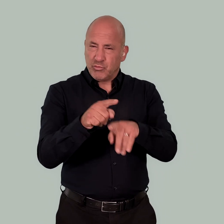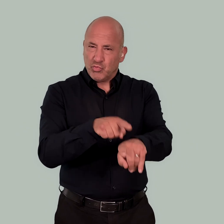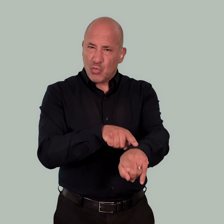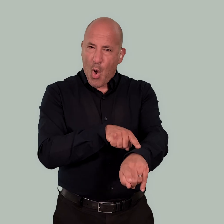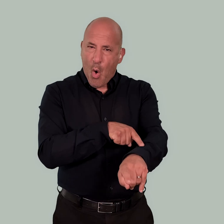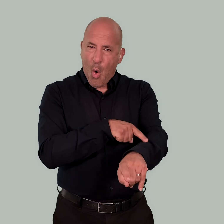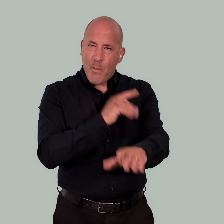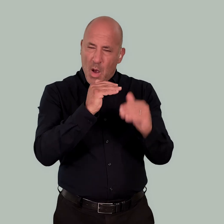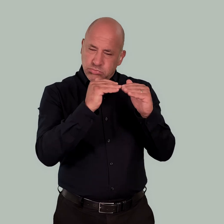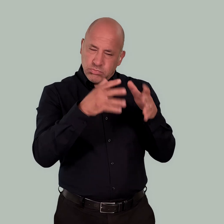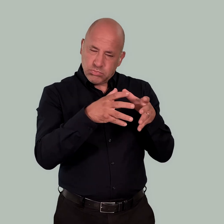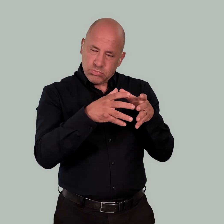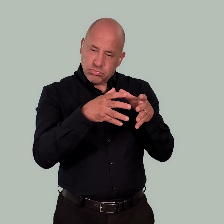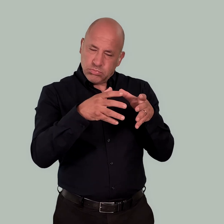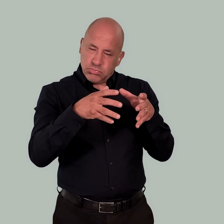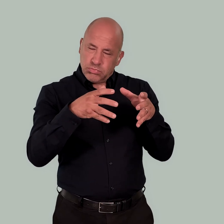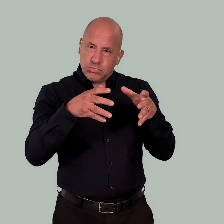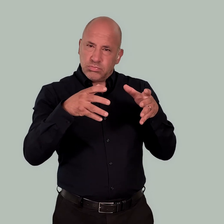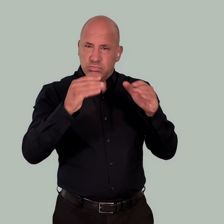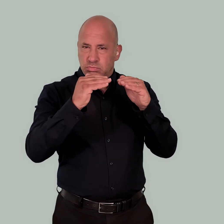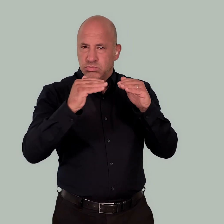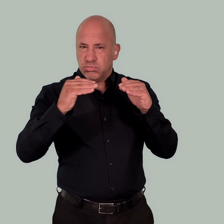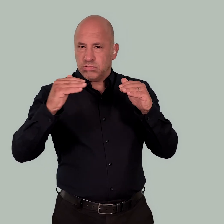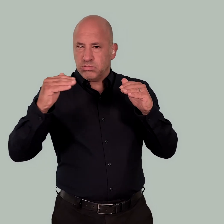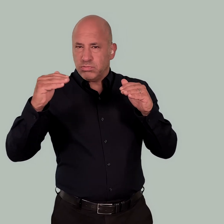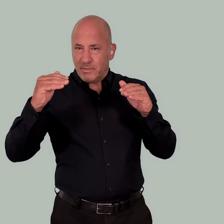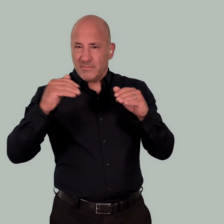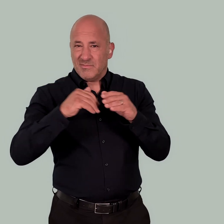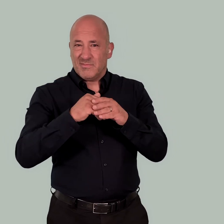of longstanding limiting illnesses –